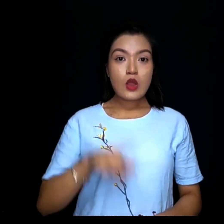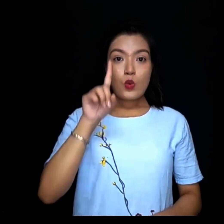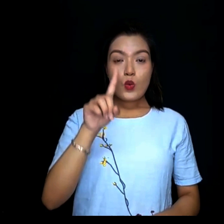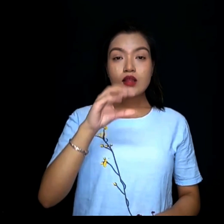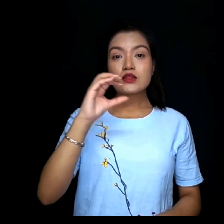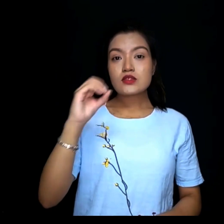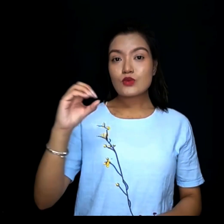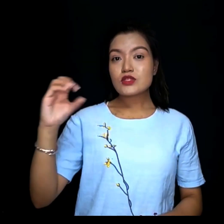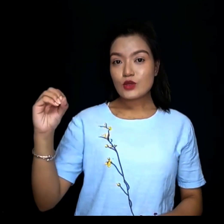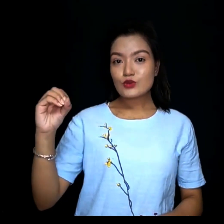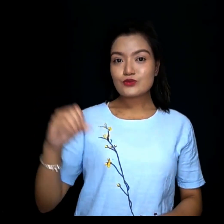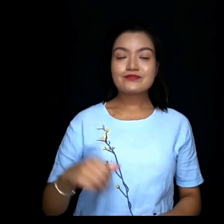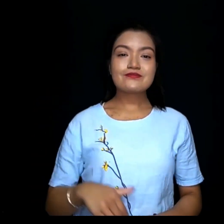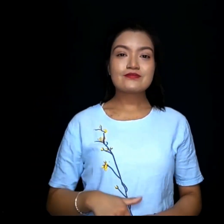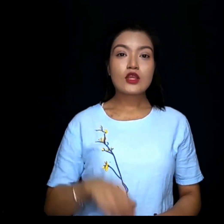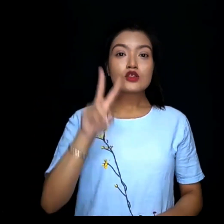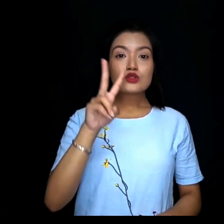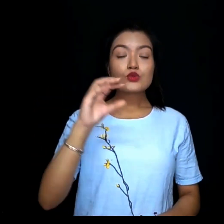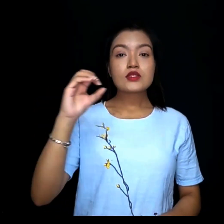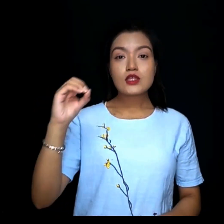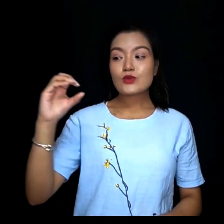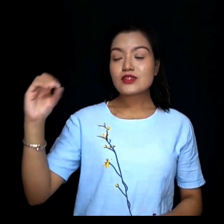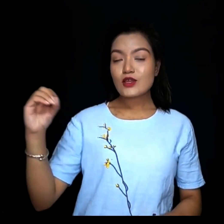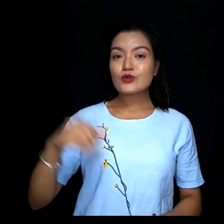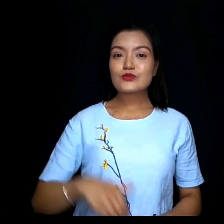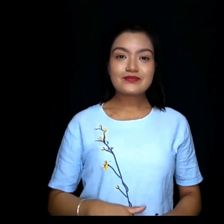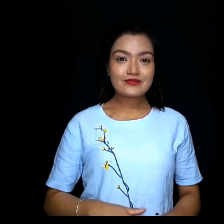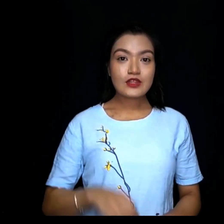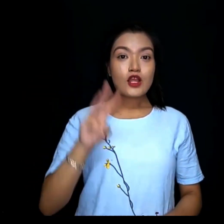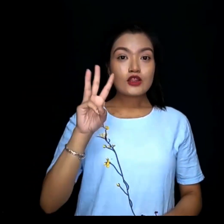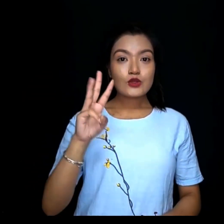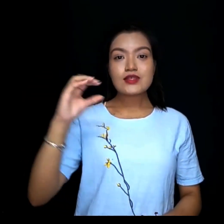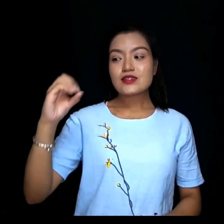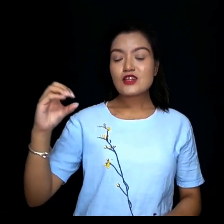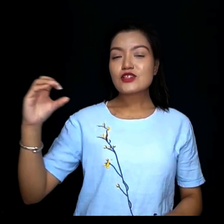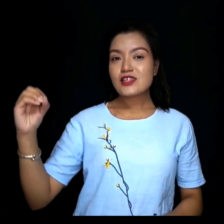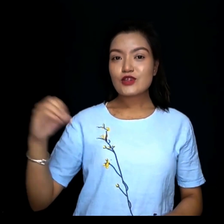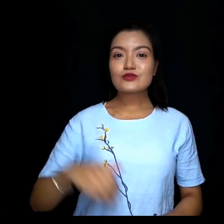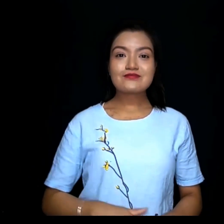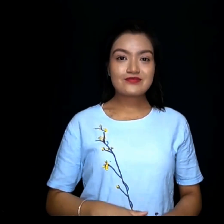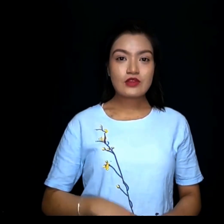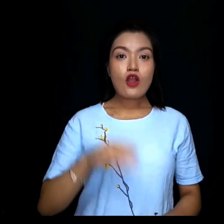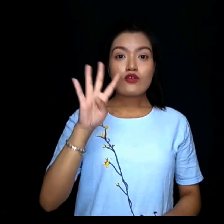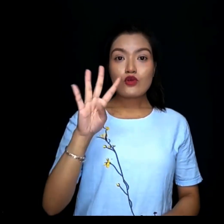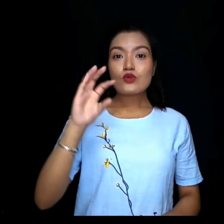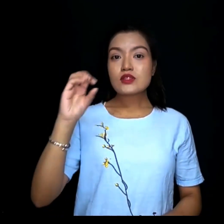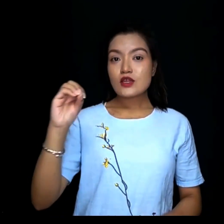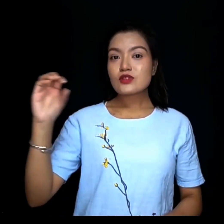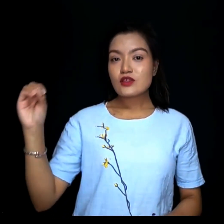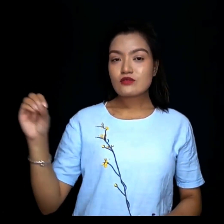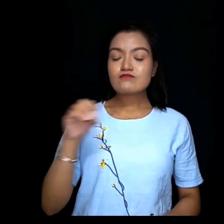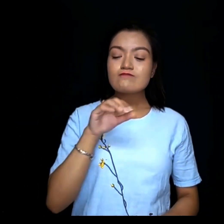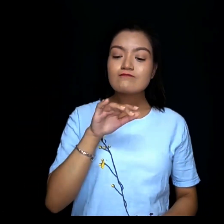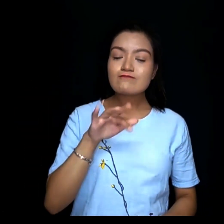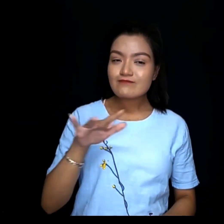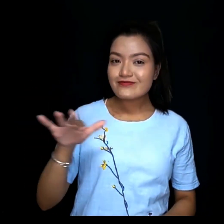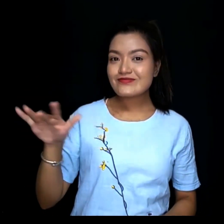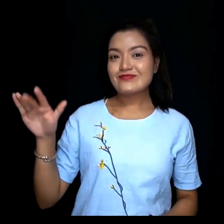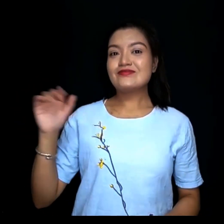१०० - २०० - ३०० - ४०० - ...